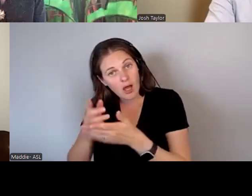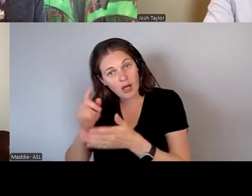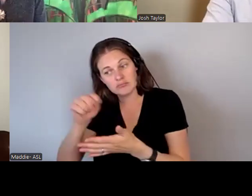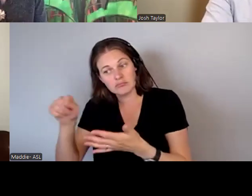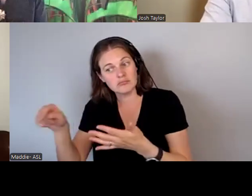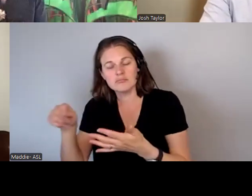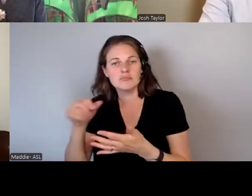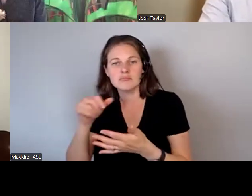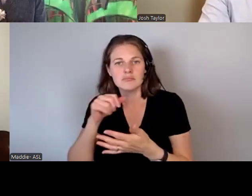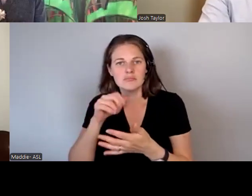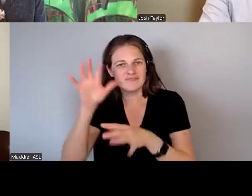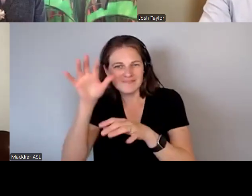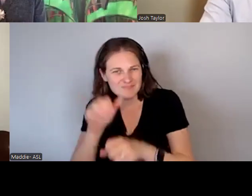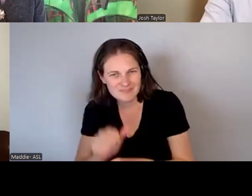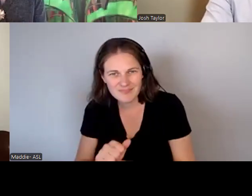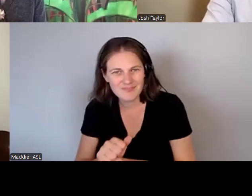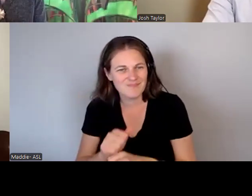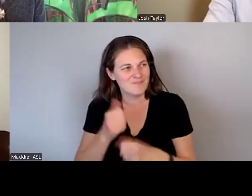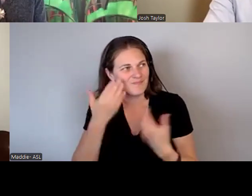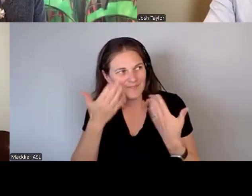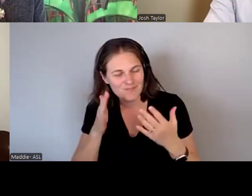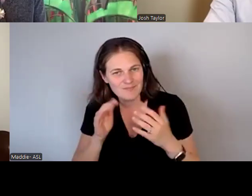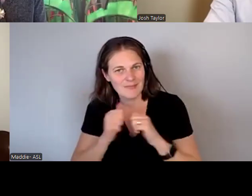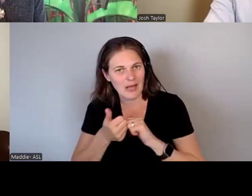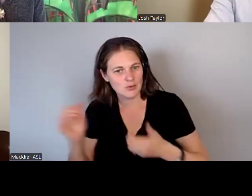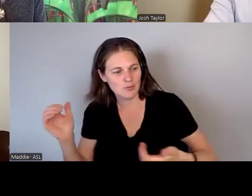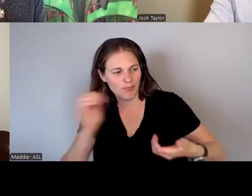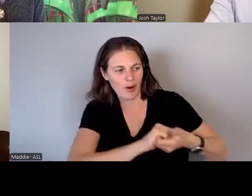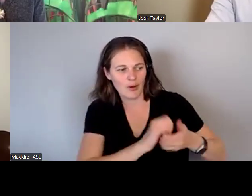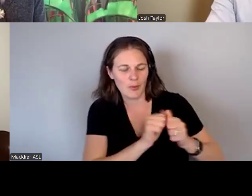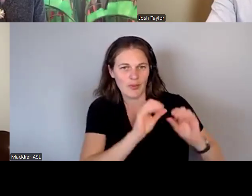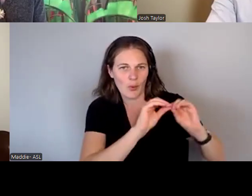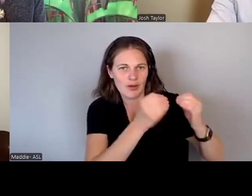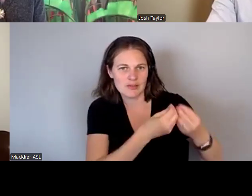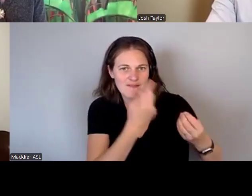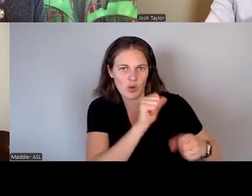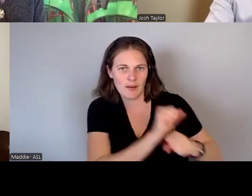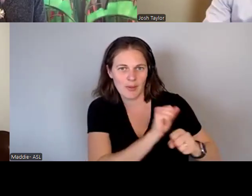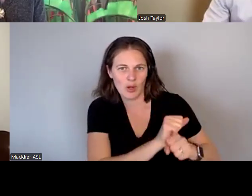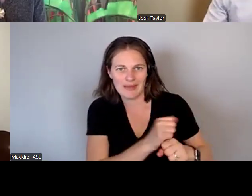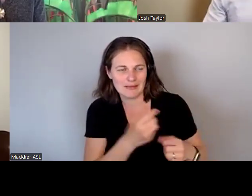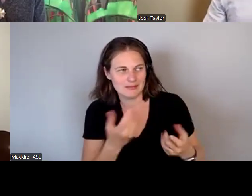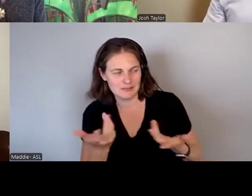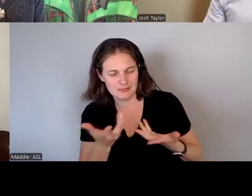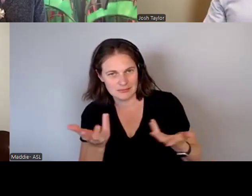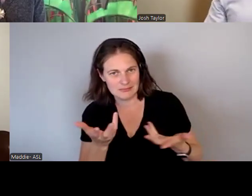in these ways that partner with organizations for employment. So often the process